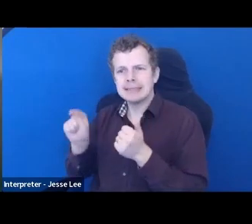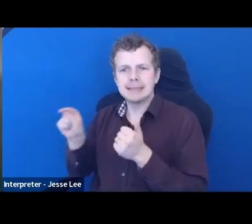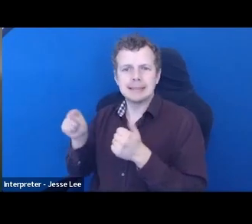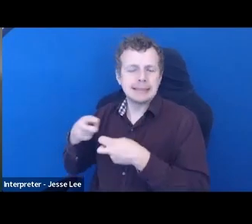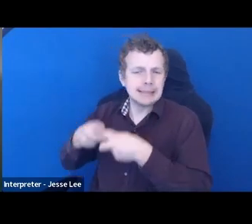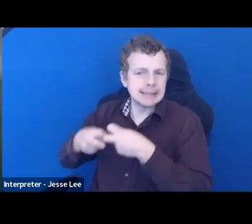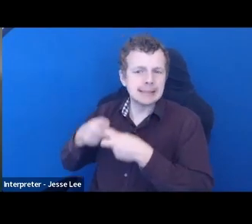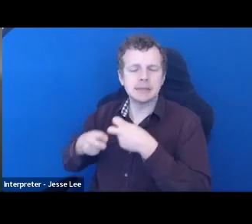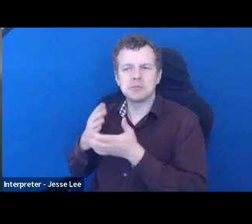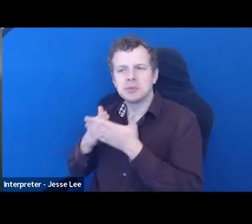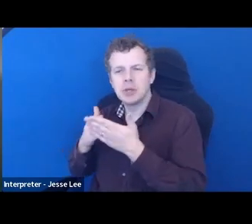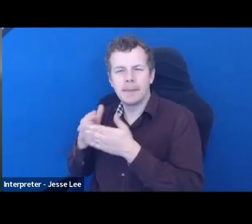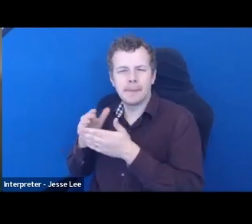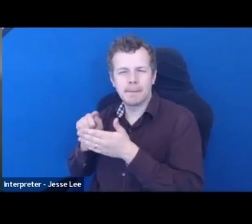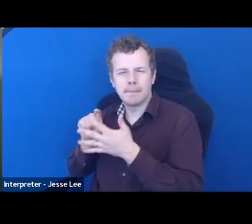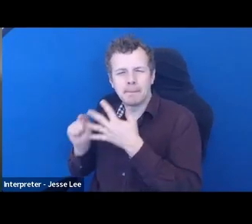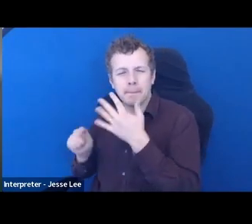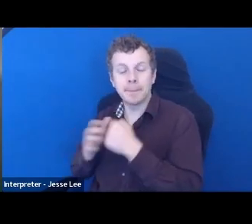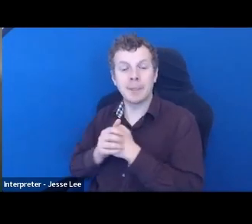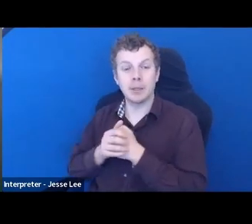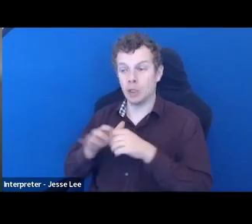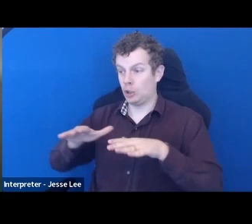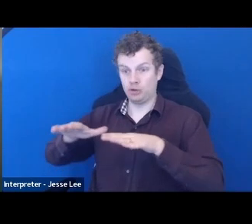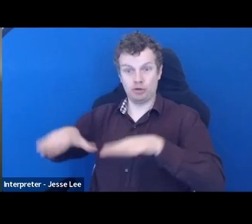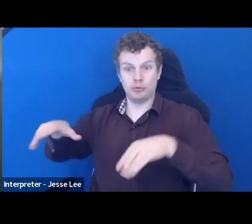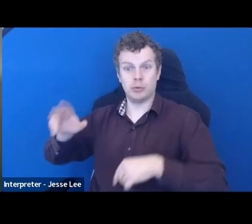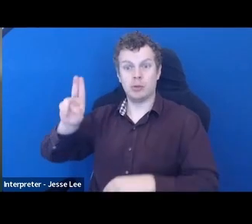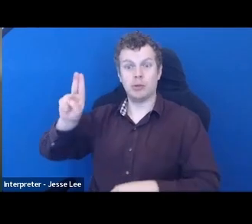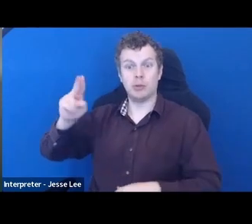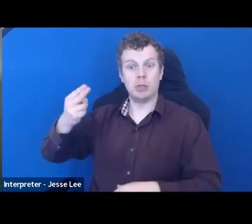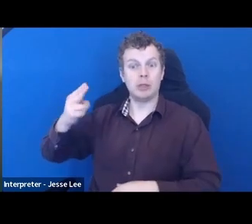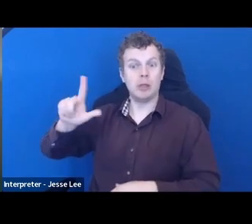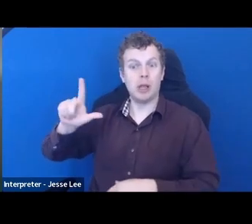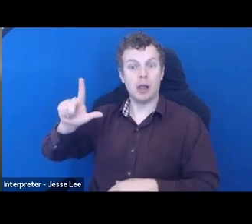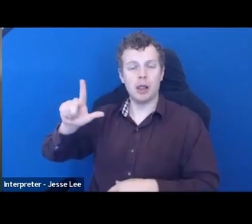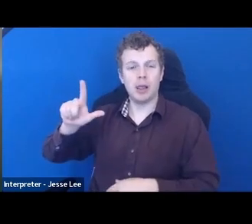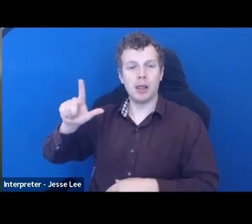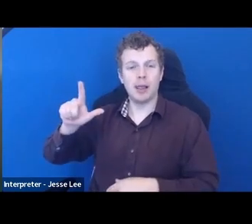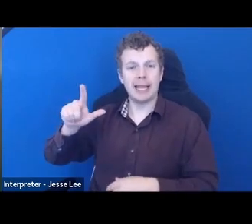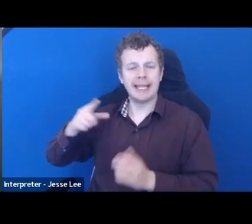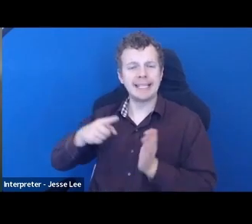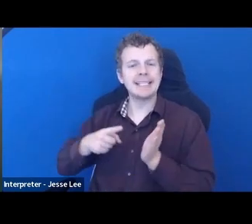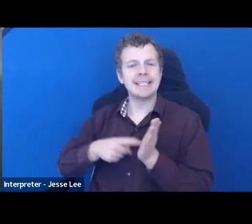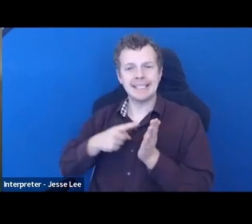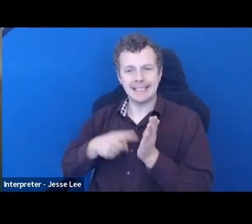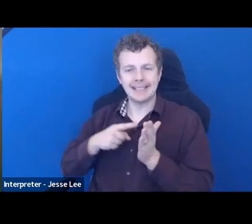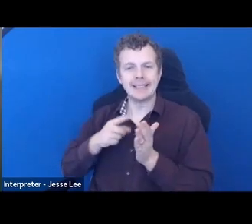So children with unilateral hearing loss have been shown to have difficulty acquiring morphemes.